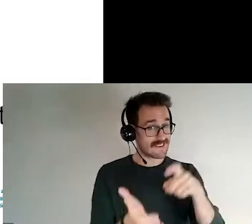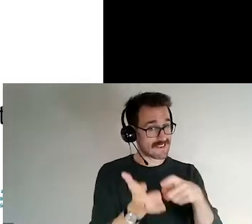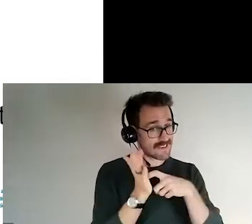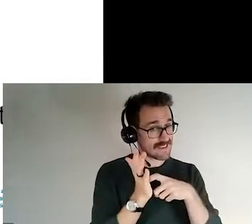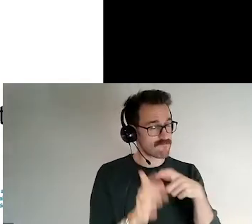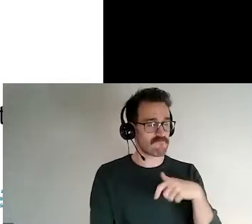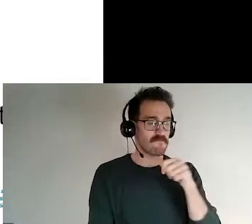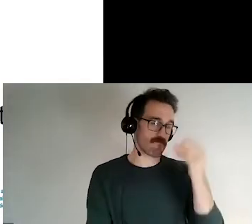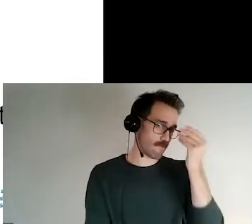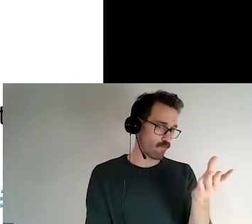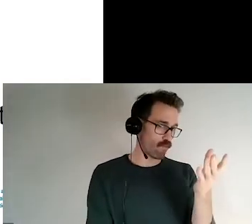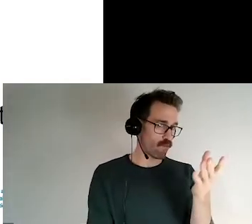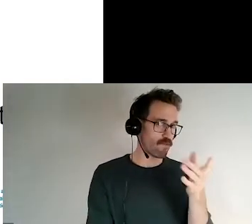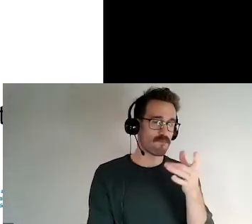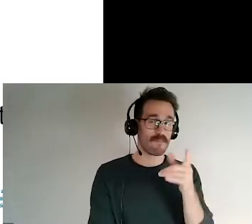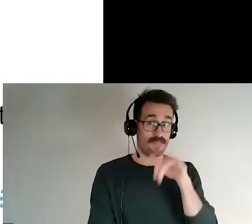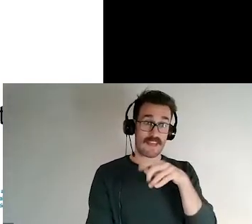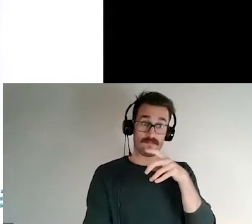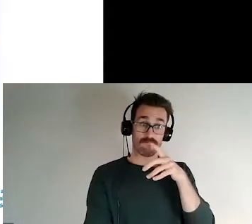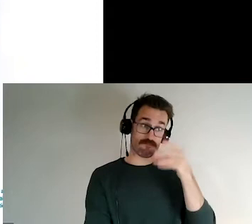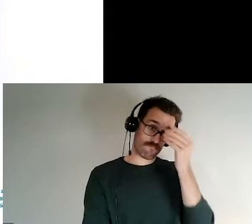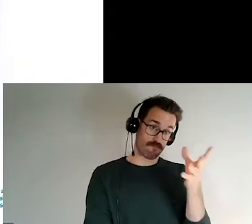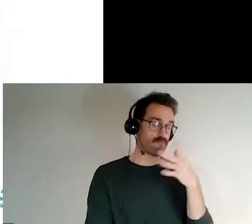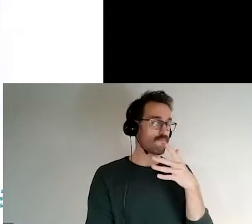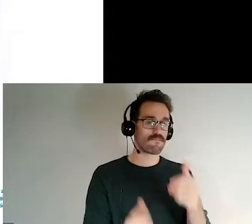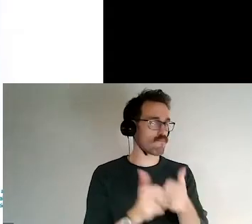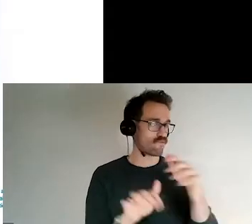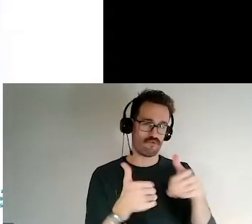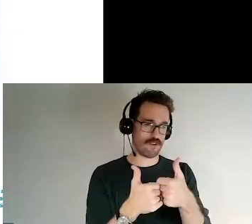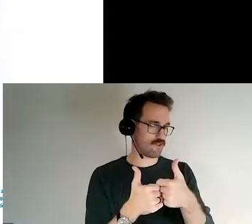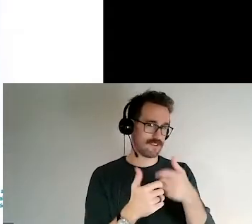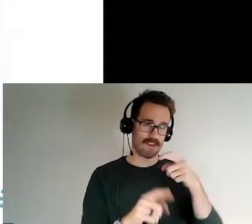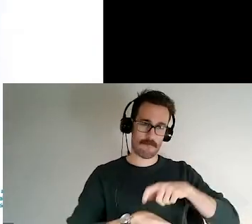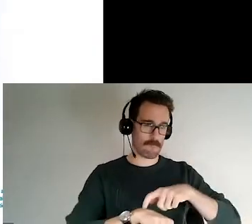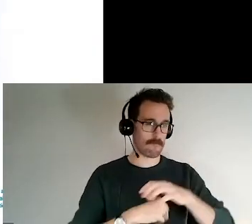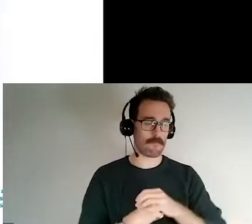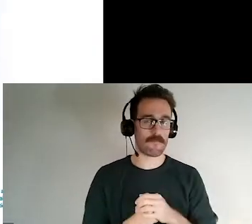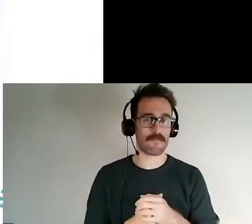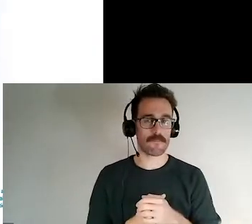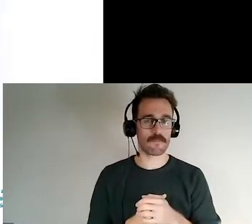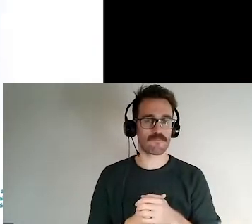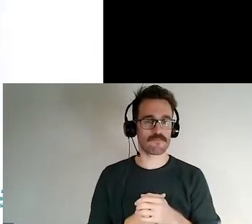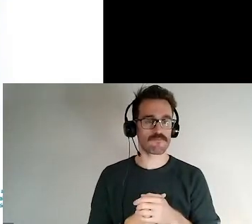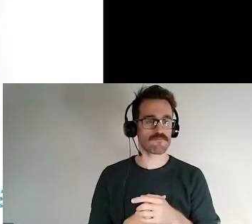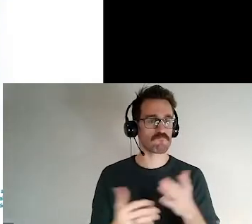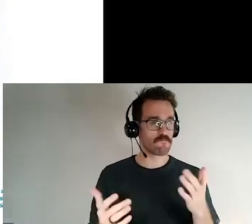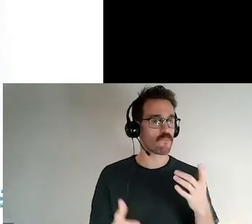challenging that they face. So the bottom lines for us were that workers want guidance on whether